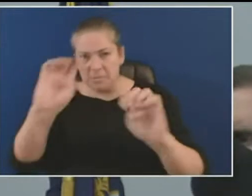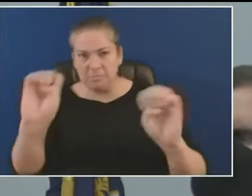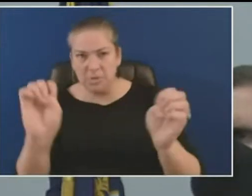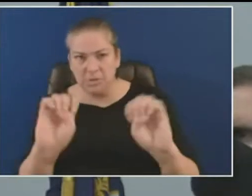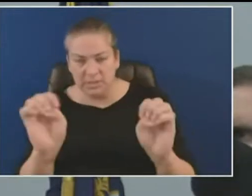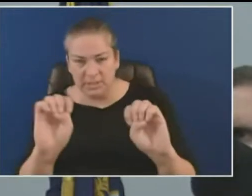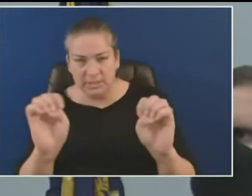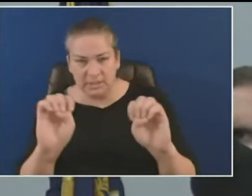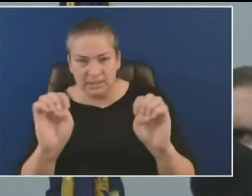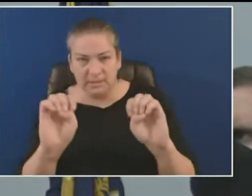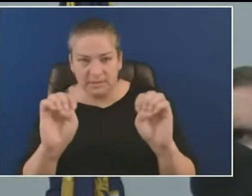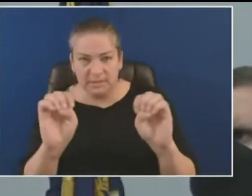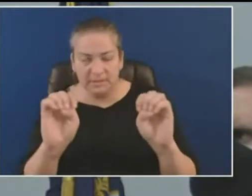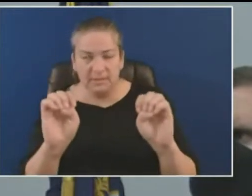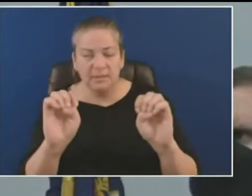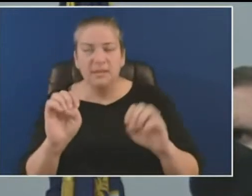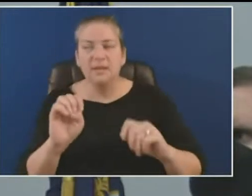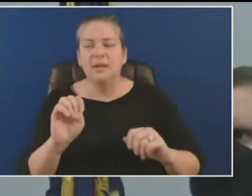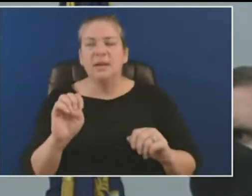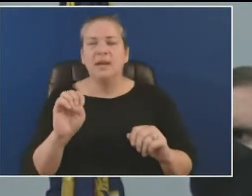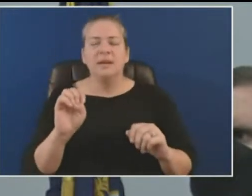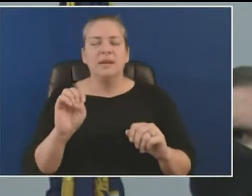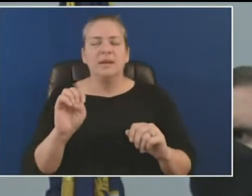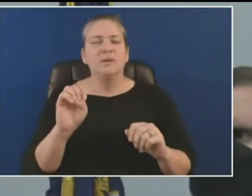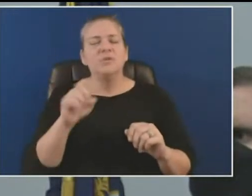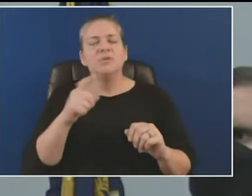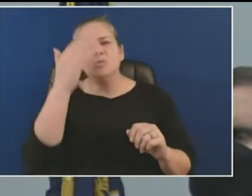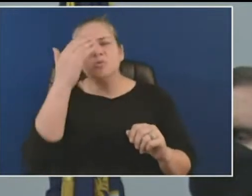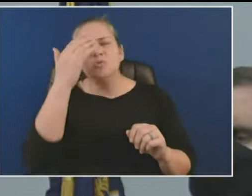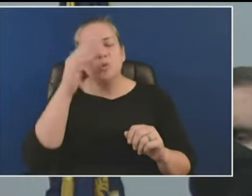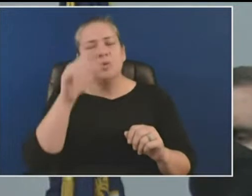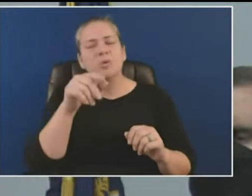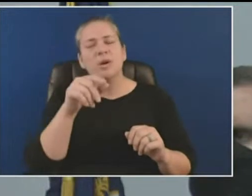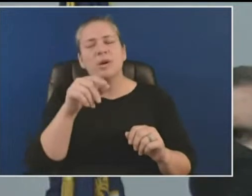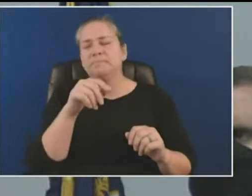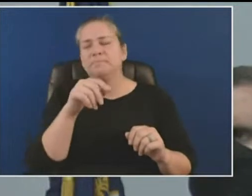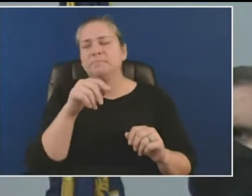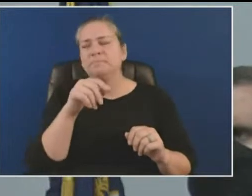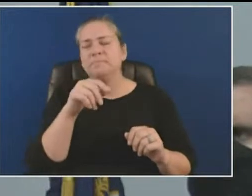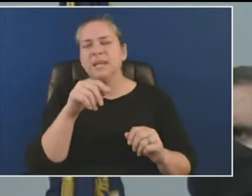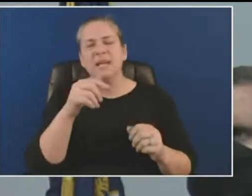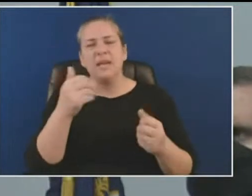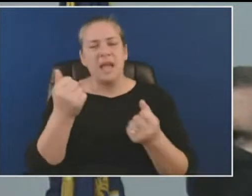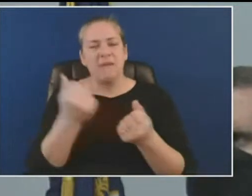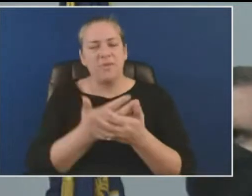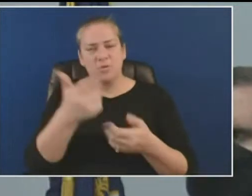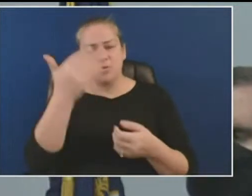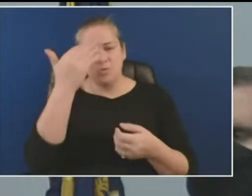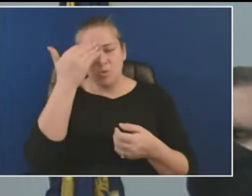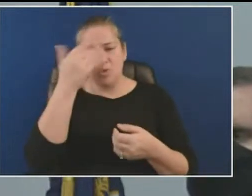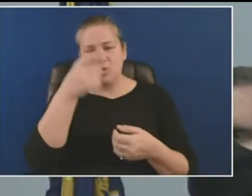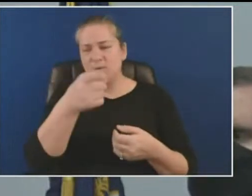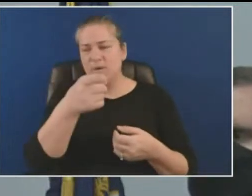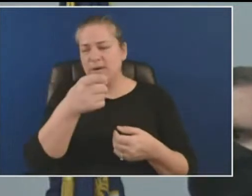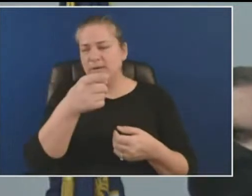it's everything that you're spending your money for in order to bring your make your citizens whole again.